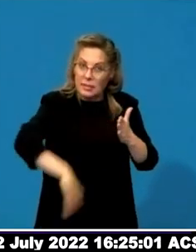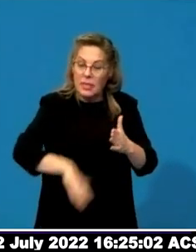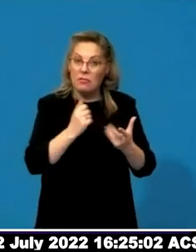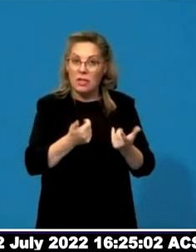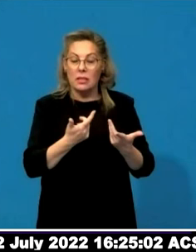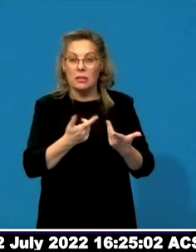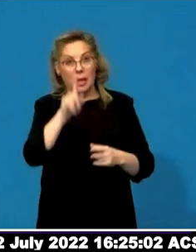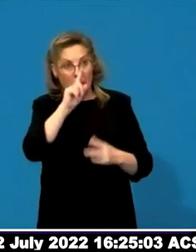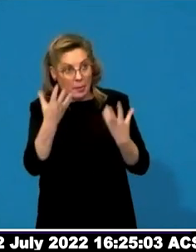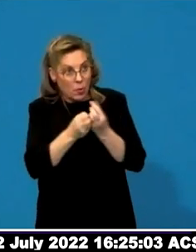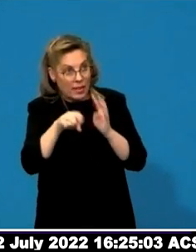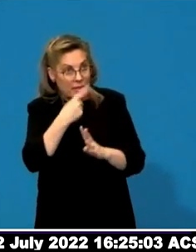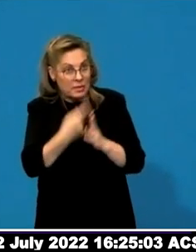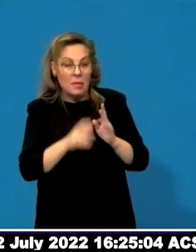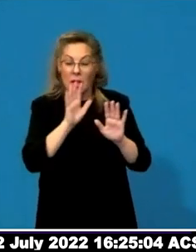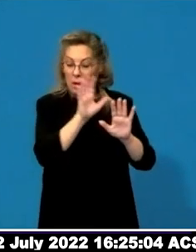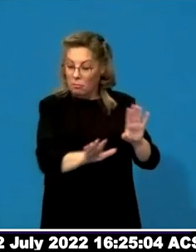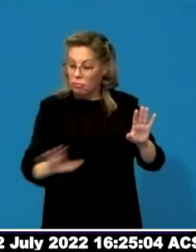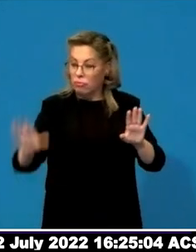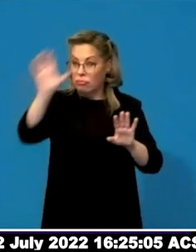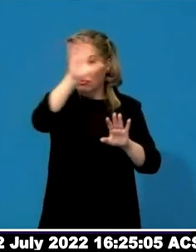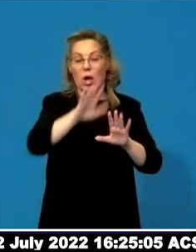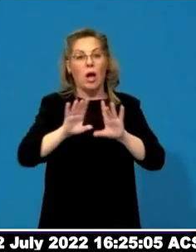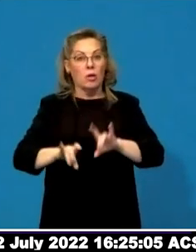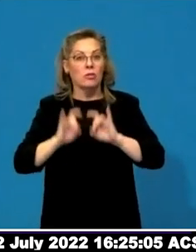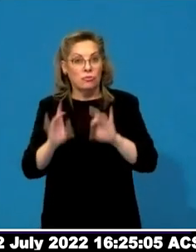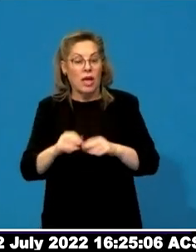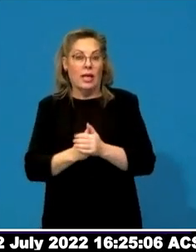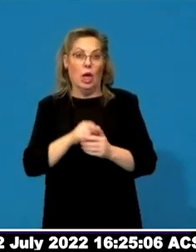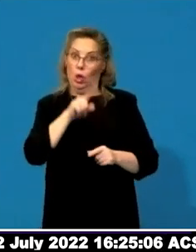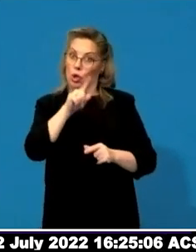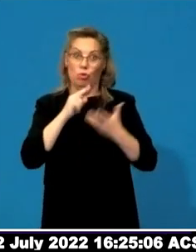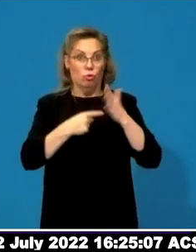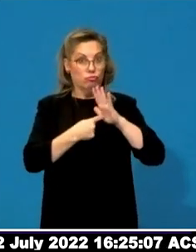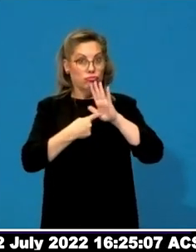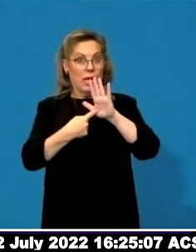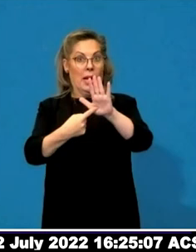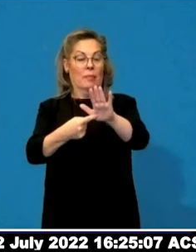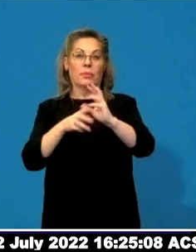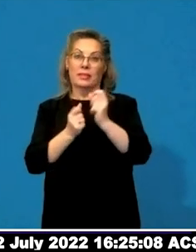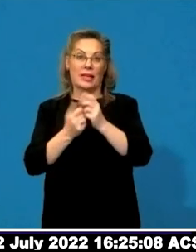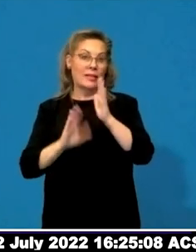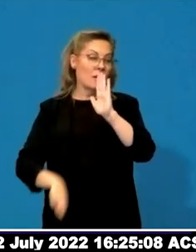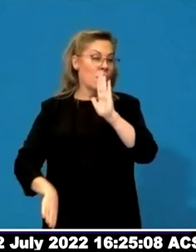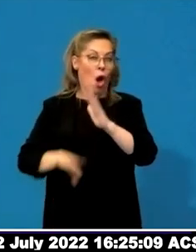throughout Australia, and in a sense, you are representing the Torres Strait Islands